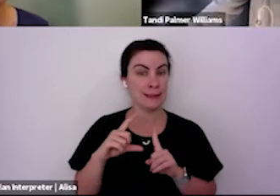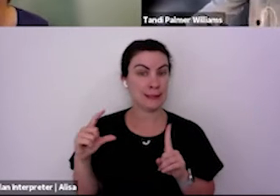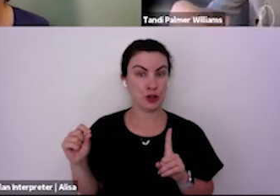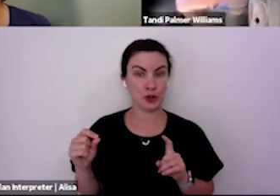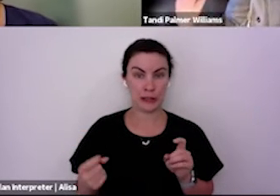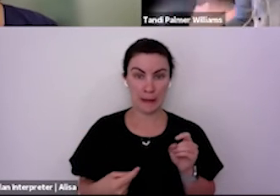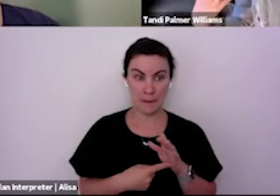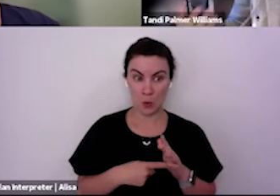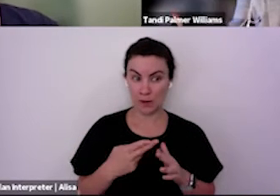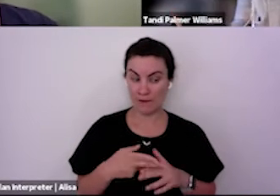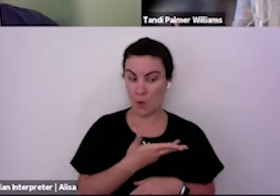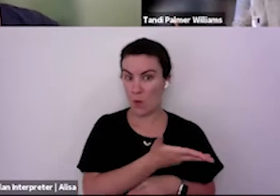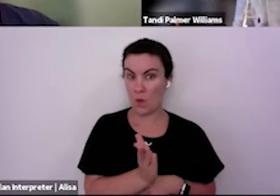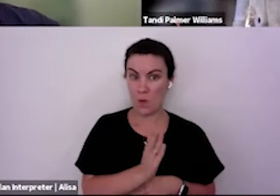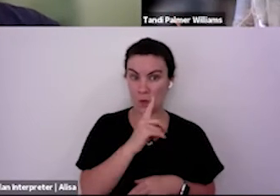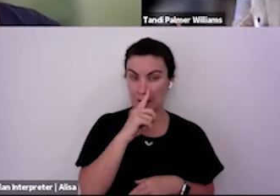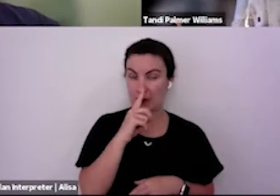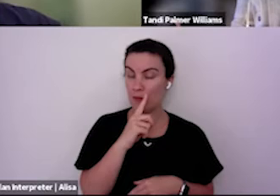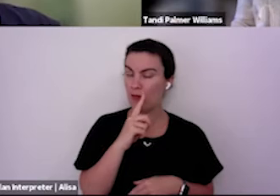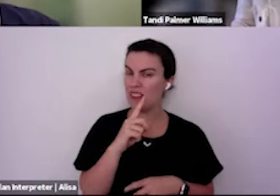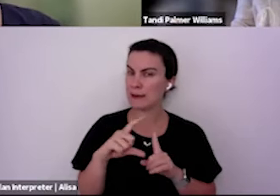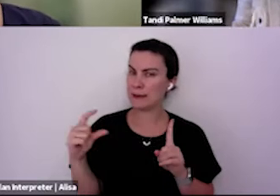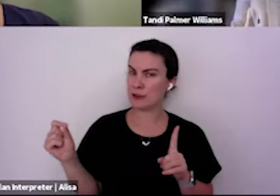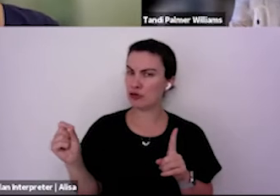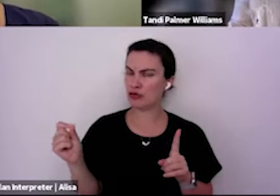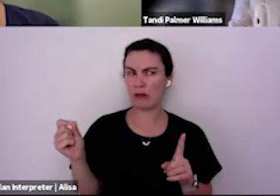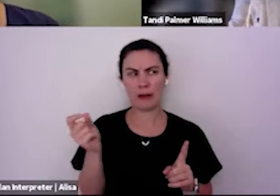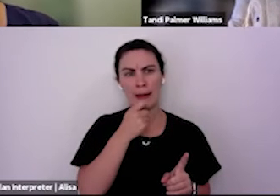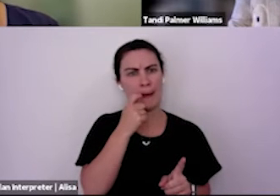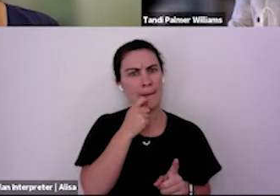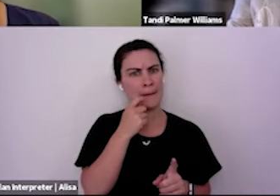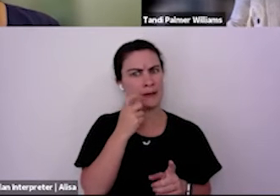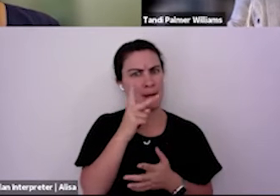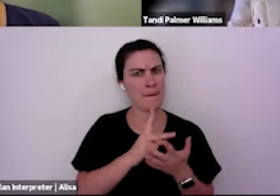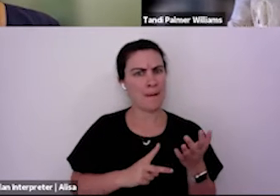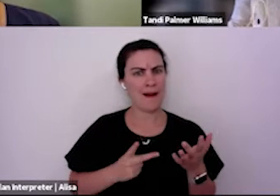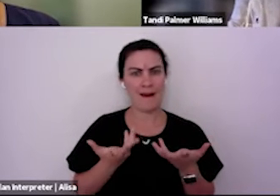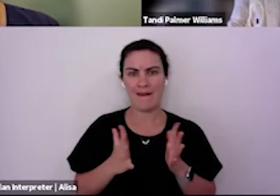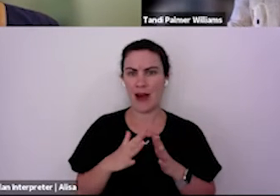people in lockdown, but kind of part of making ourselves accessible to everyone, and I know,